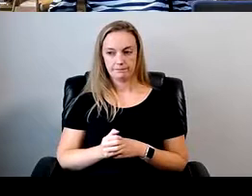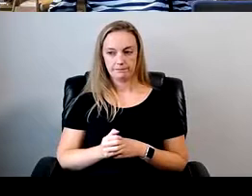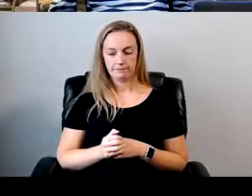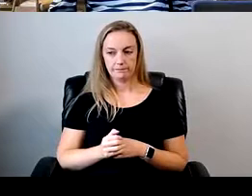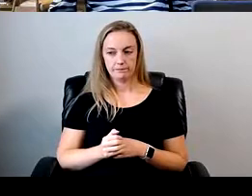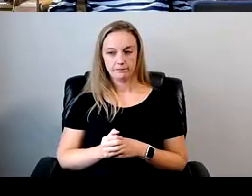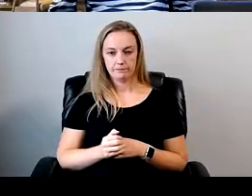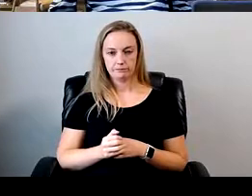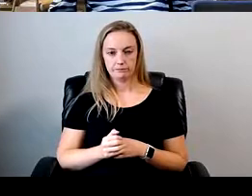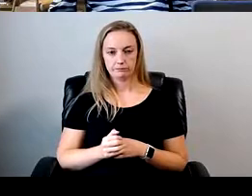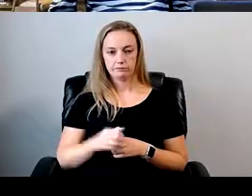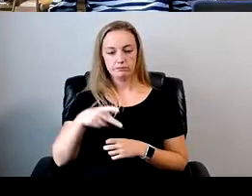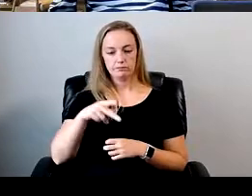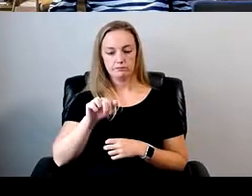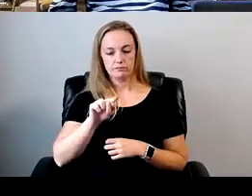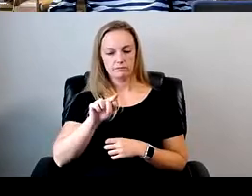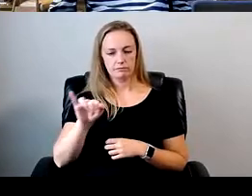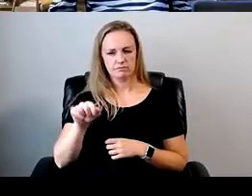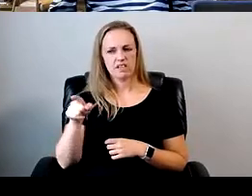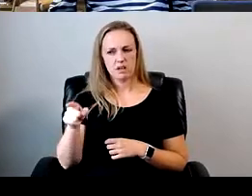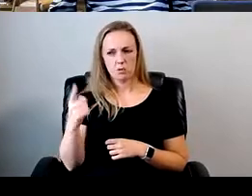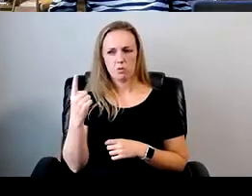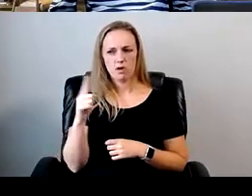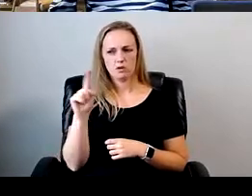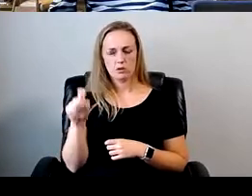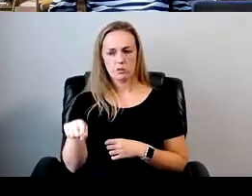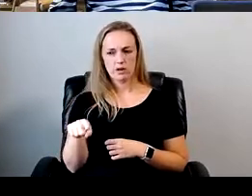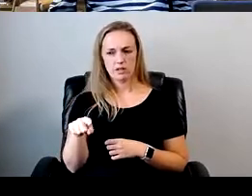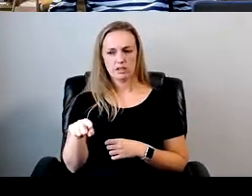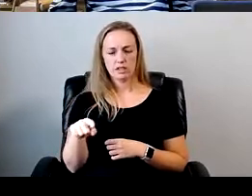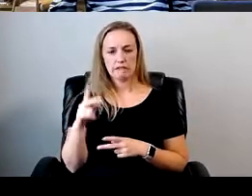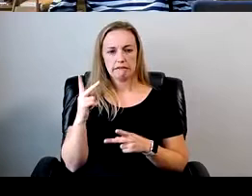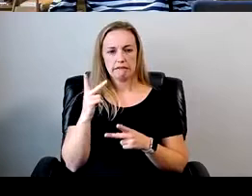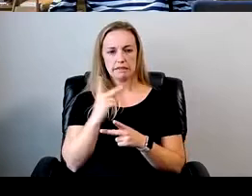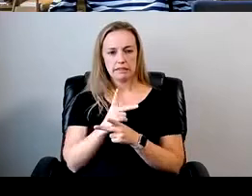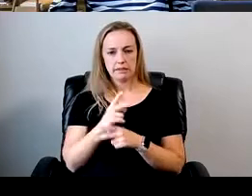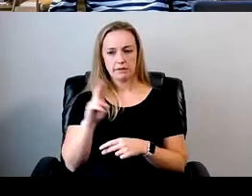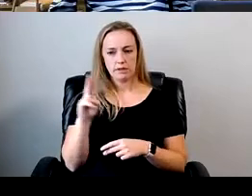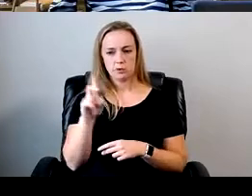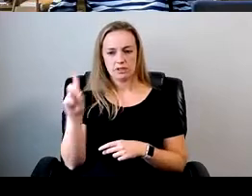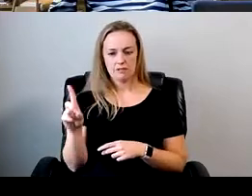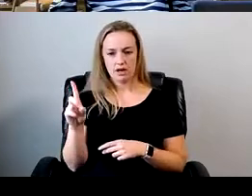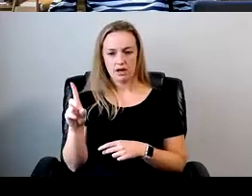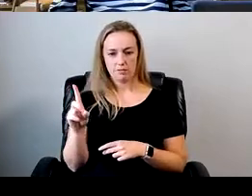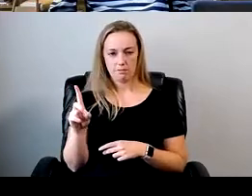There is a question about keeping universal design at the forefront while assessing the needs of everyone.